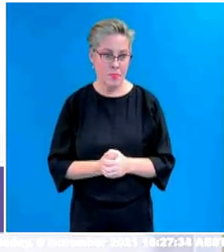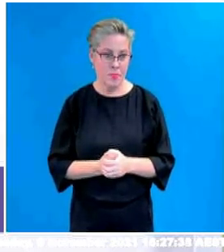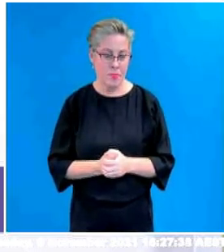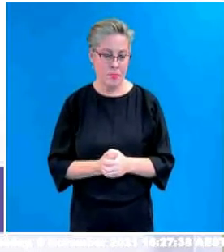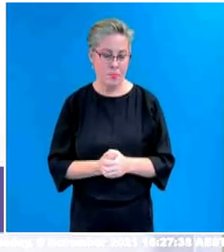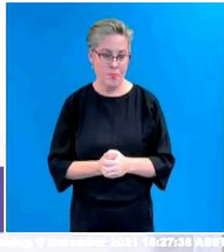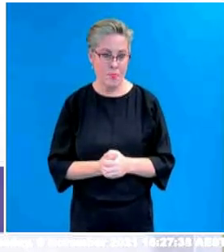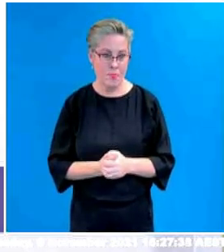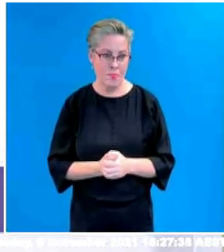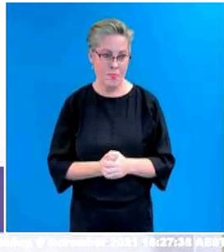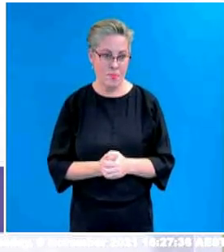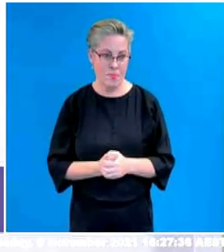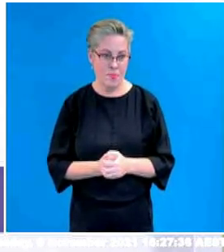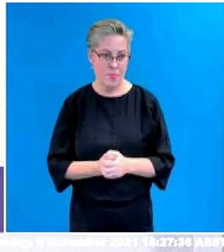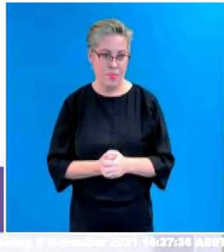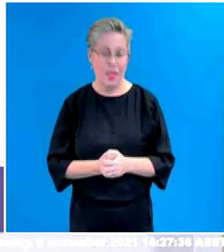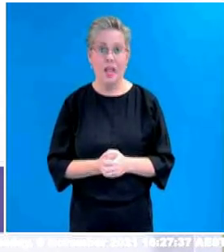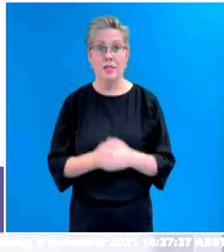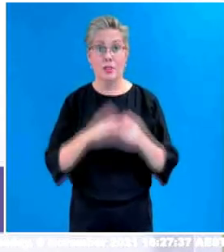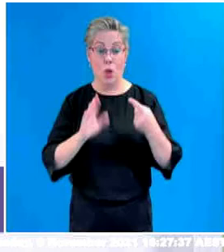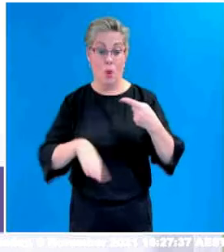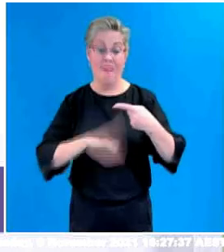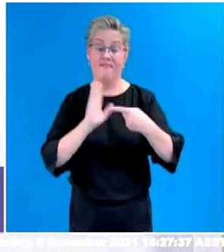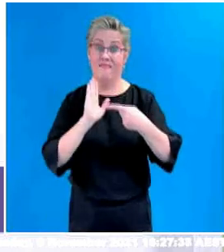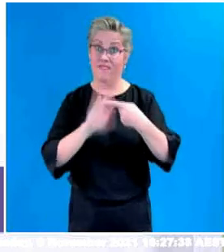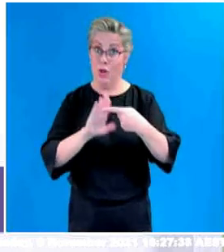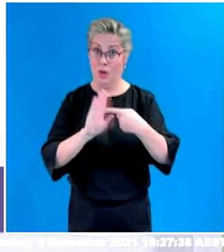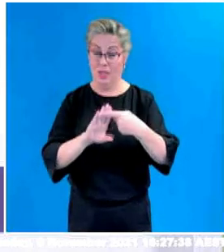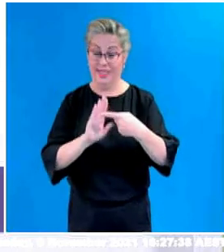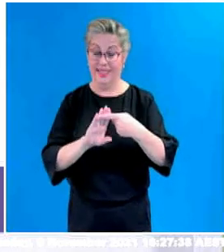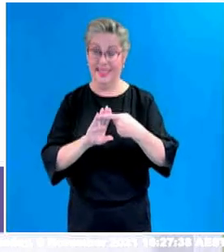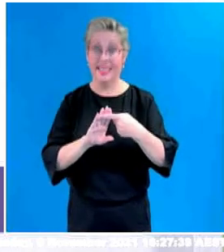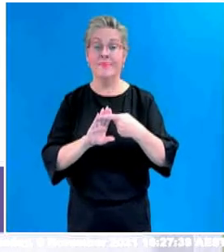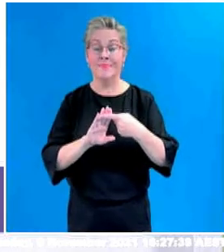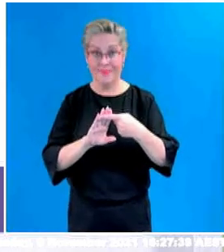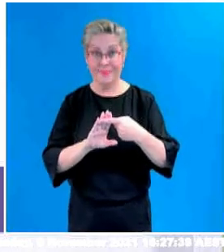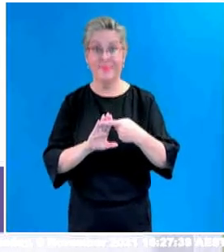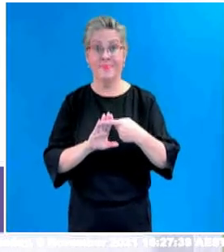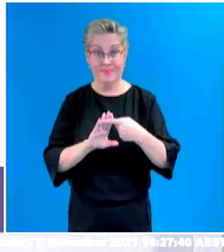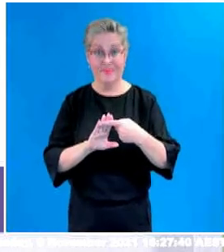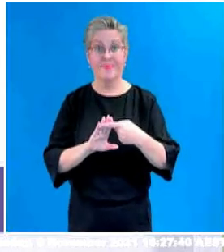Can I deal with direction 1 because there were a few matters that were